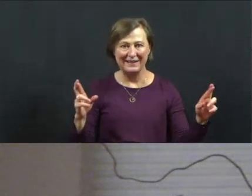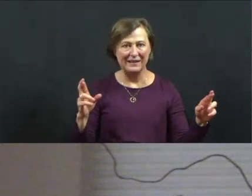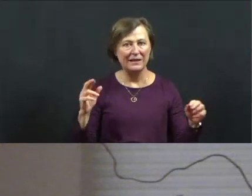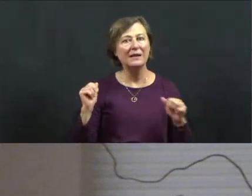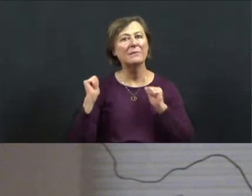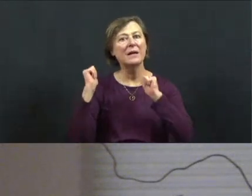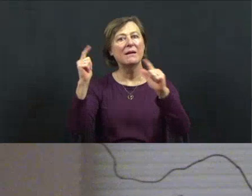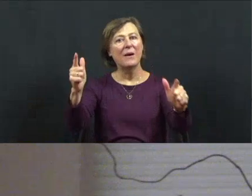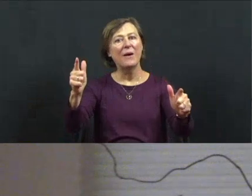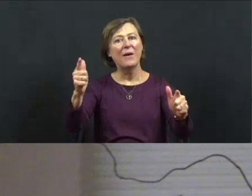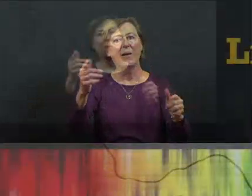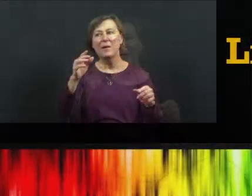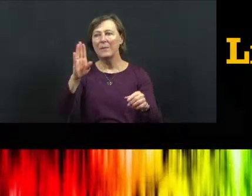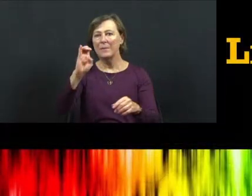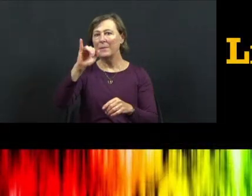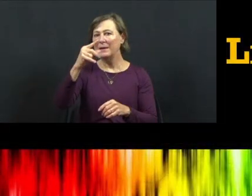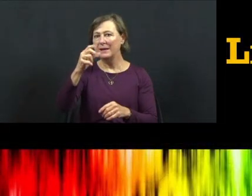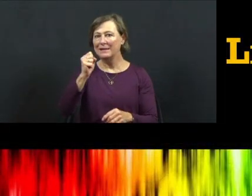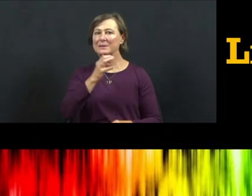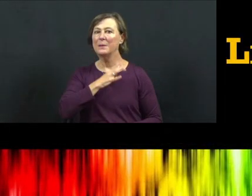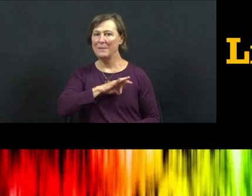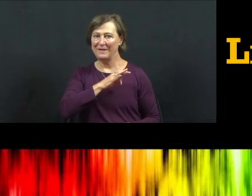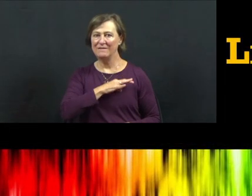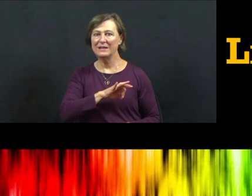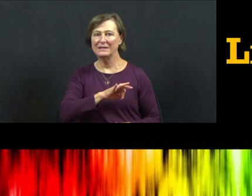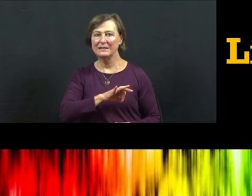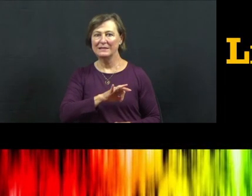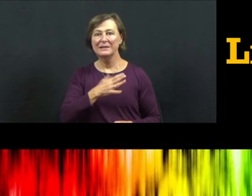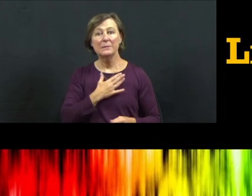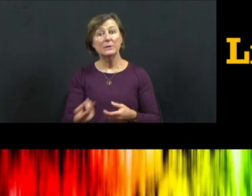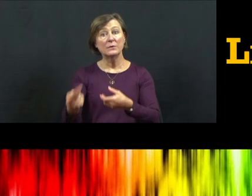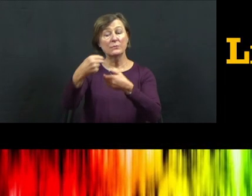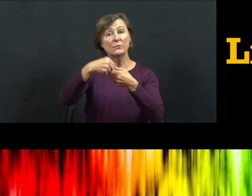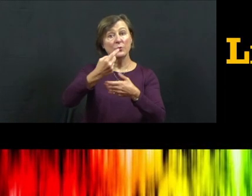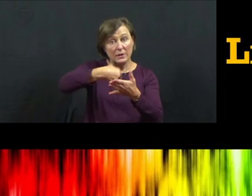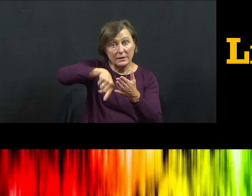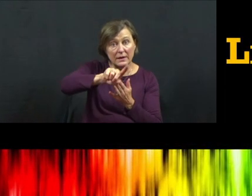Please do consider joining us, next week for Children's Religious Education,